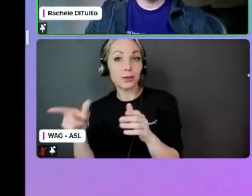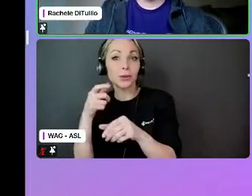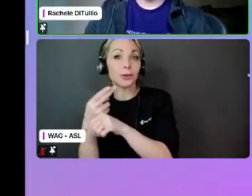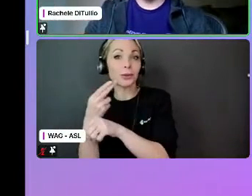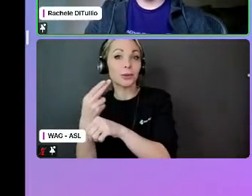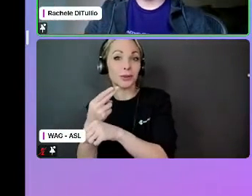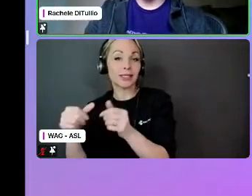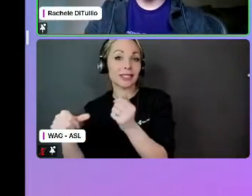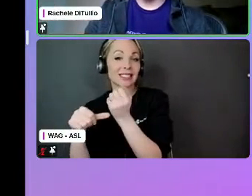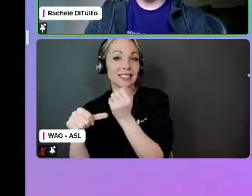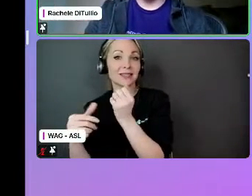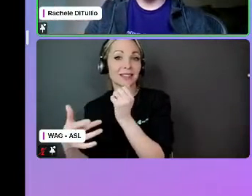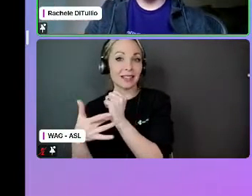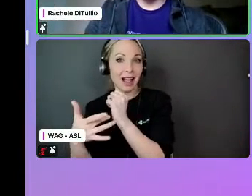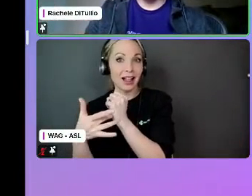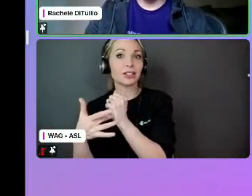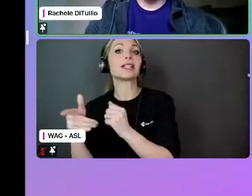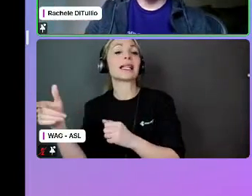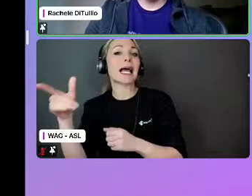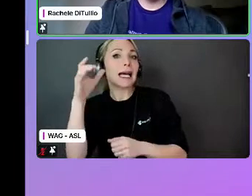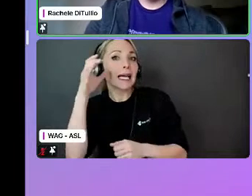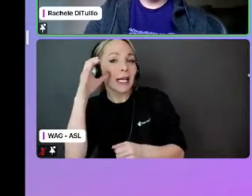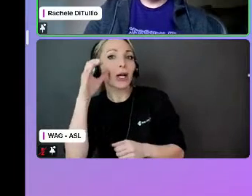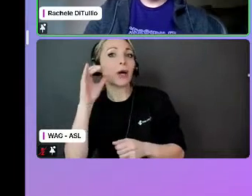does is it allows assistive users users